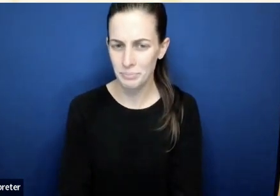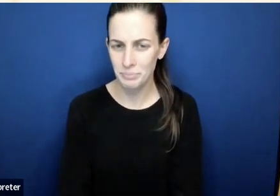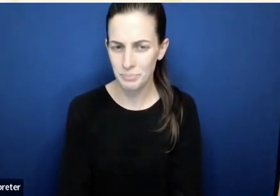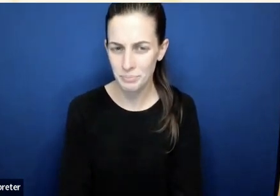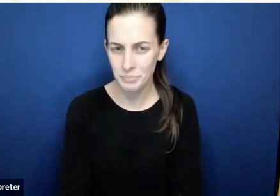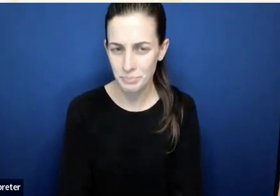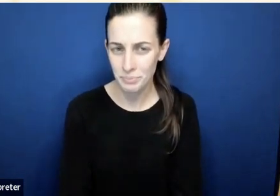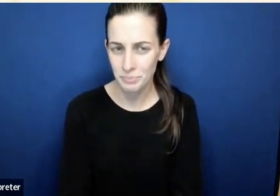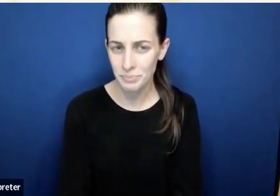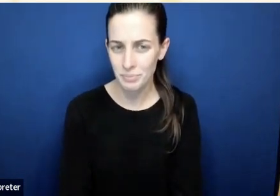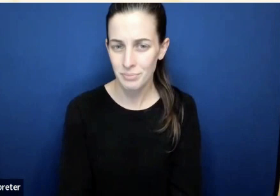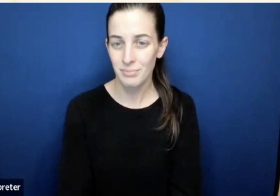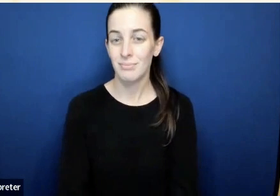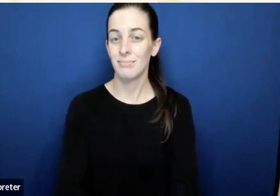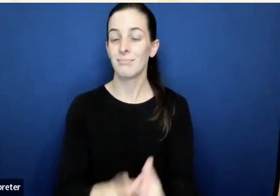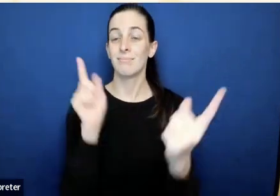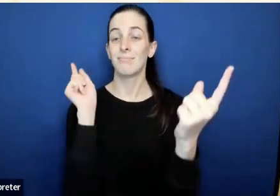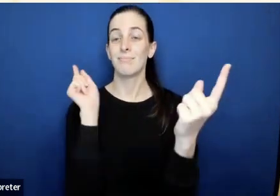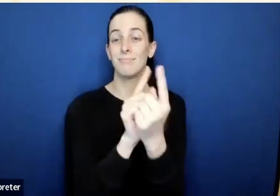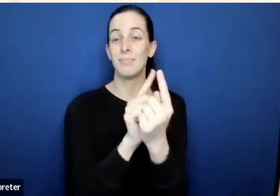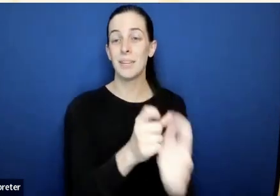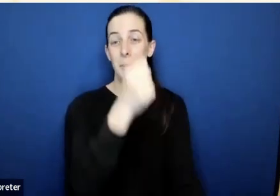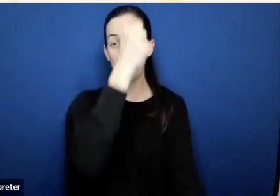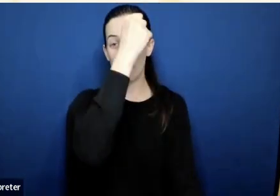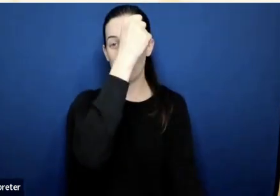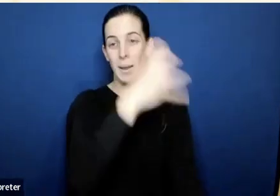Let's meet Bob. [Screen Reader Voice]